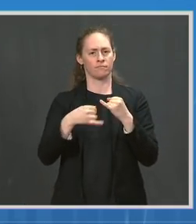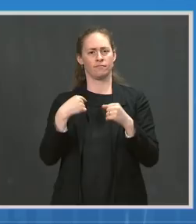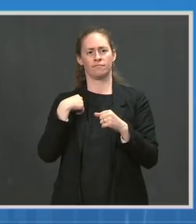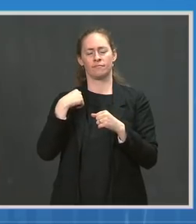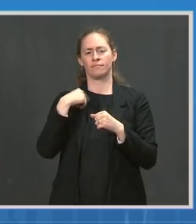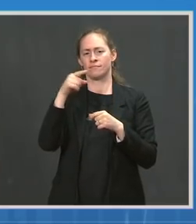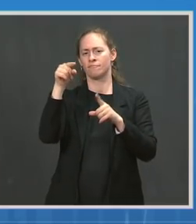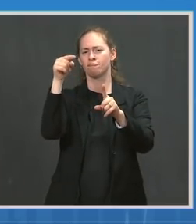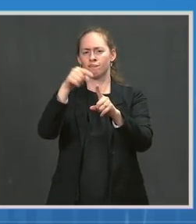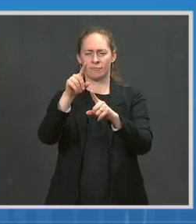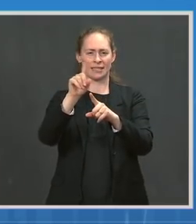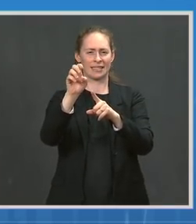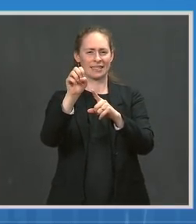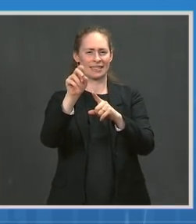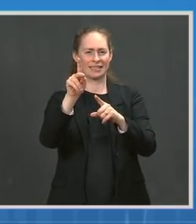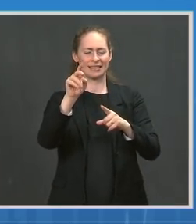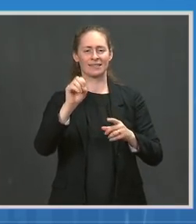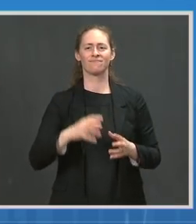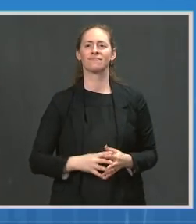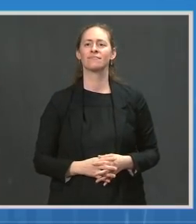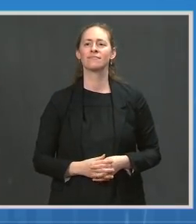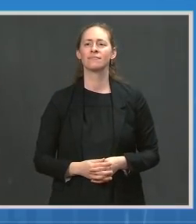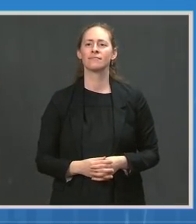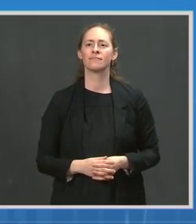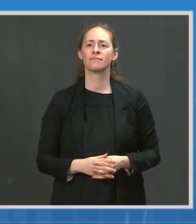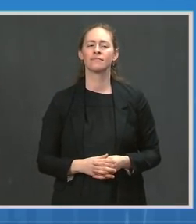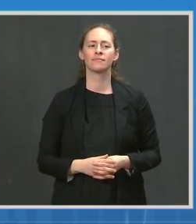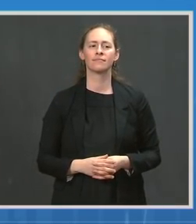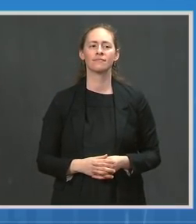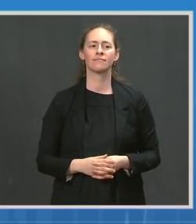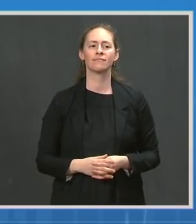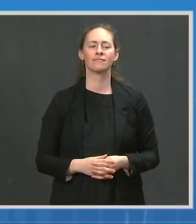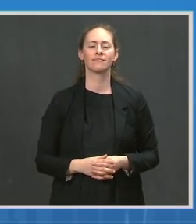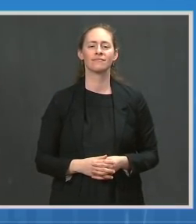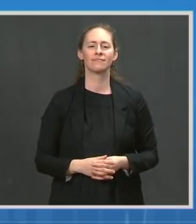The Press: Thank you. Dr. Fauci and Dr. Walensky, I was hoping -- if you could maybe give us